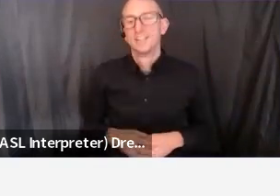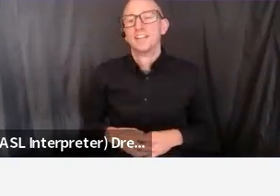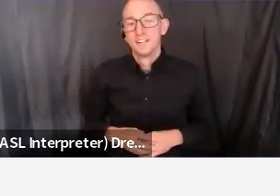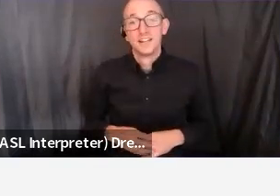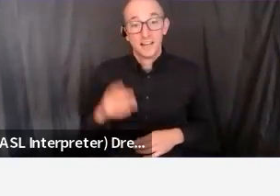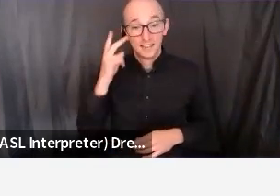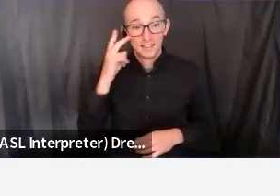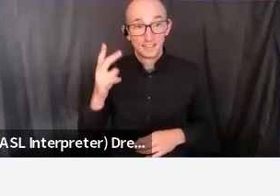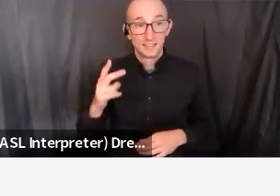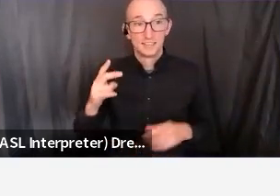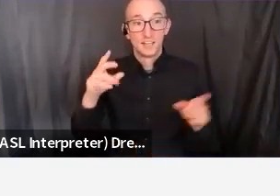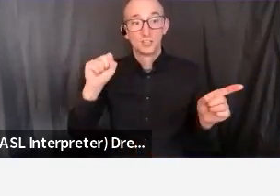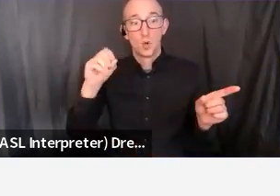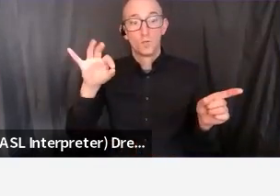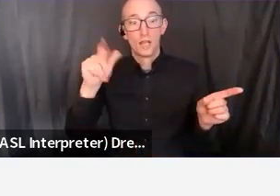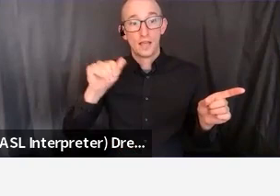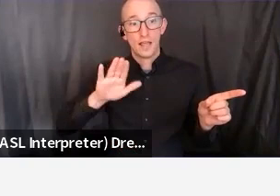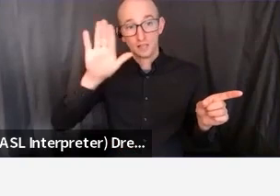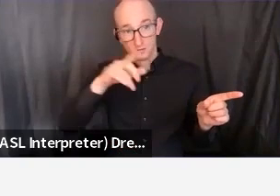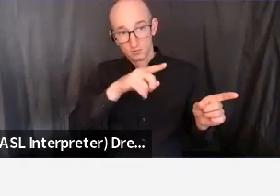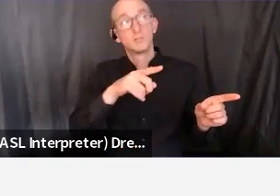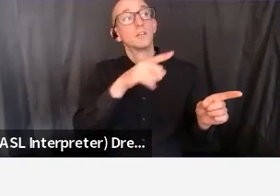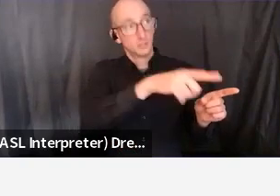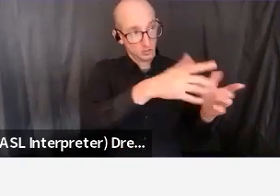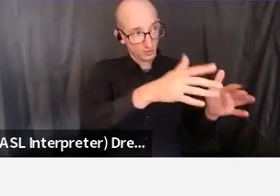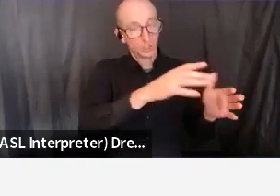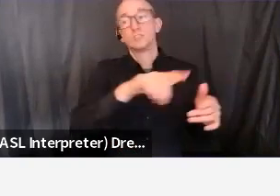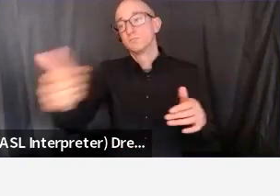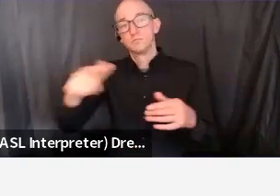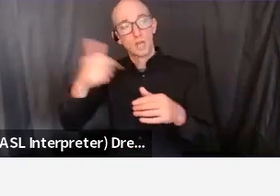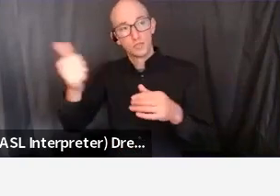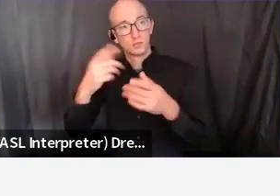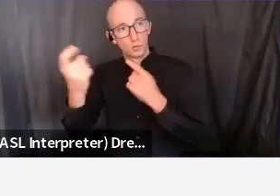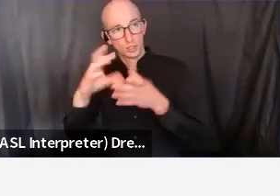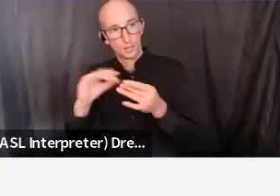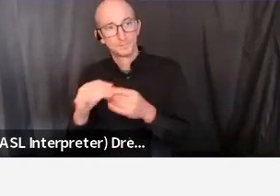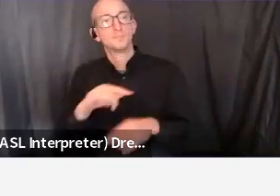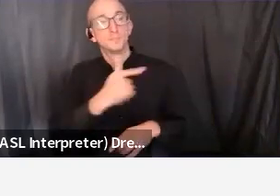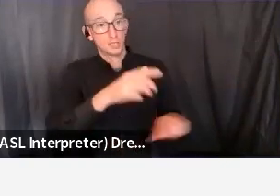Again, all four programs are slated to offer funding opportunities in 2024. And as Reema and